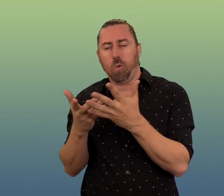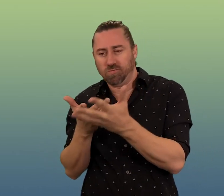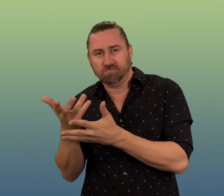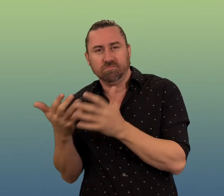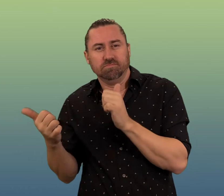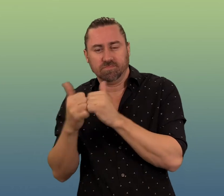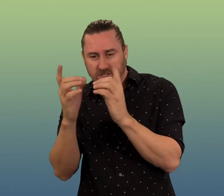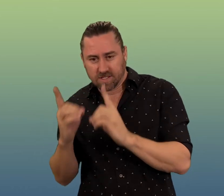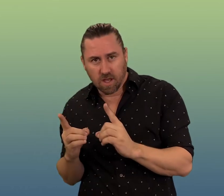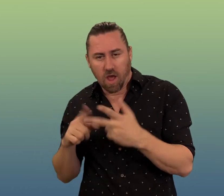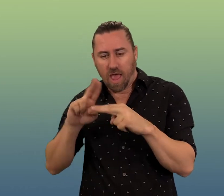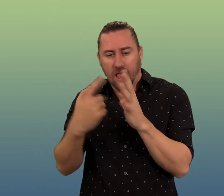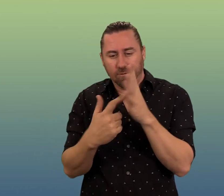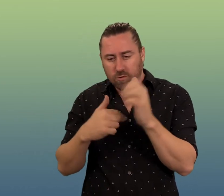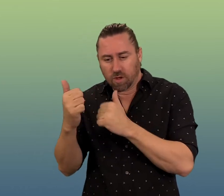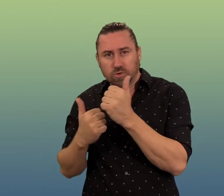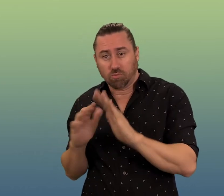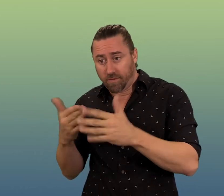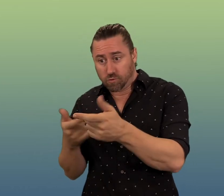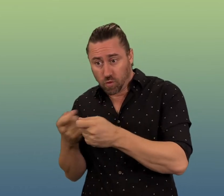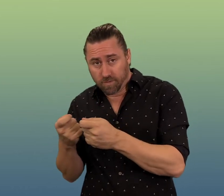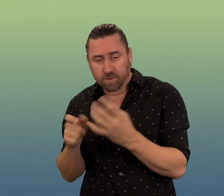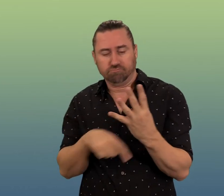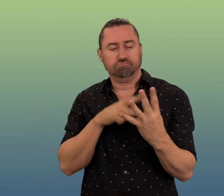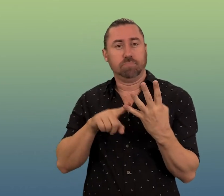co-design in infrastructure and service development,